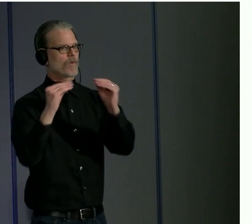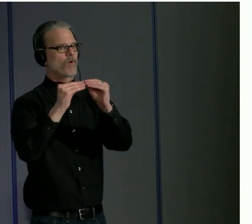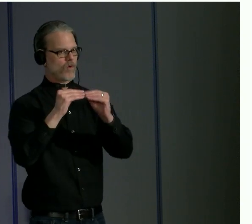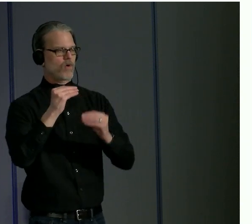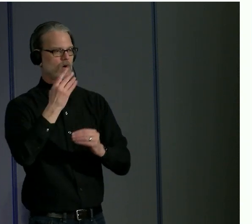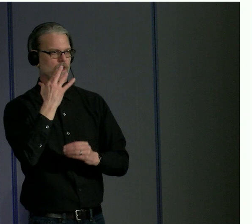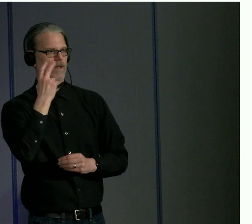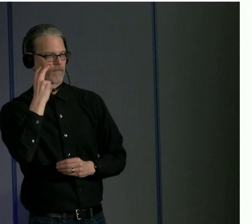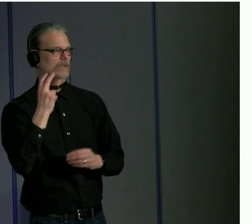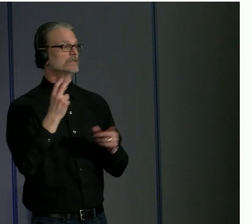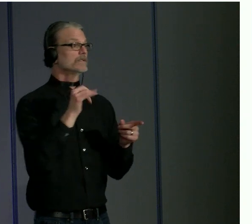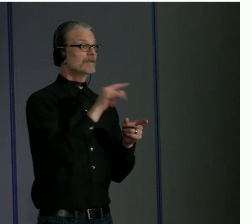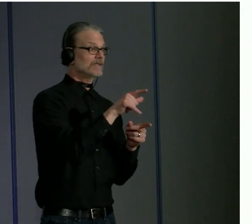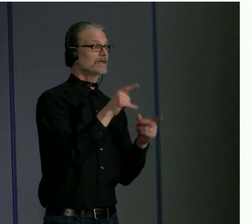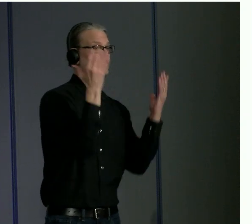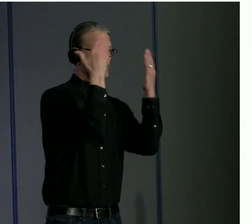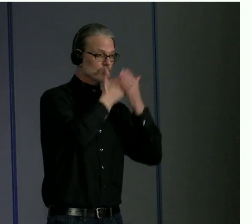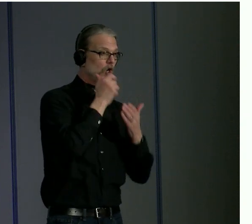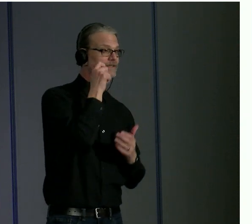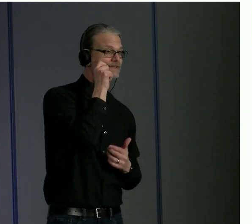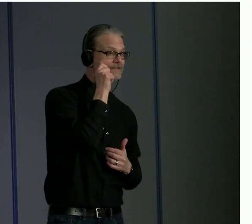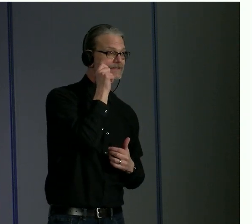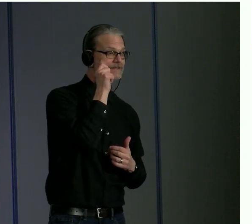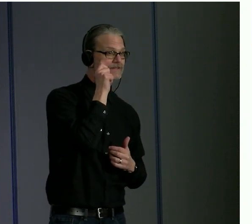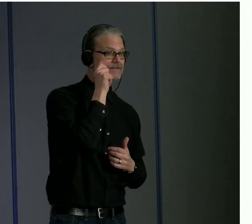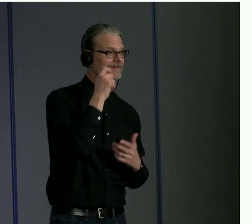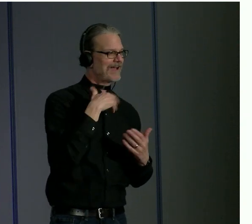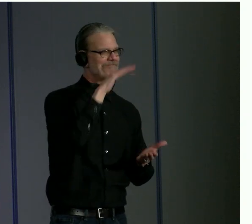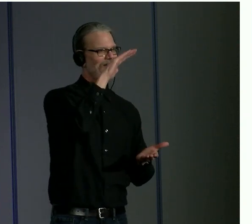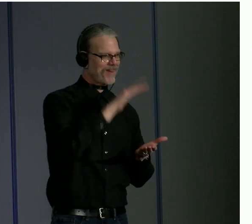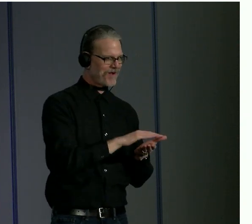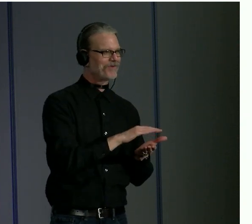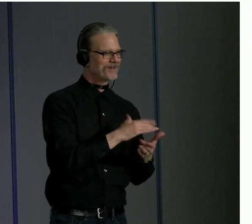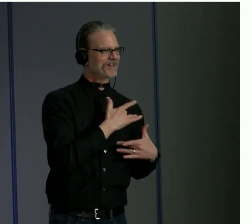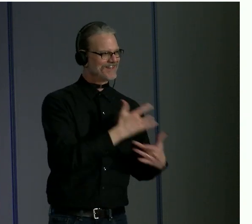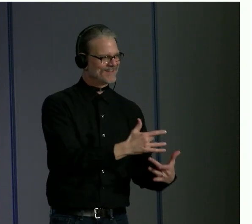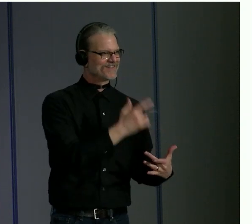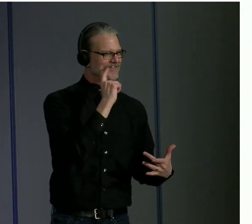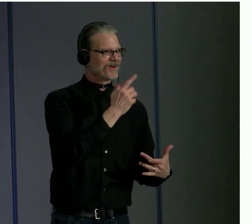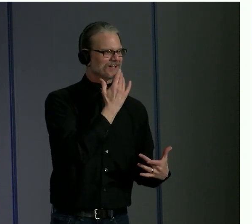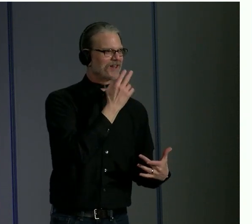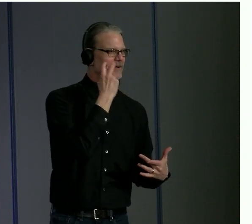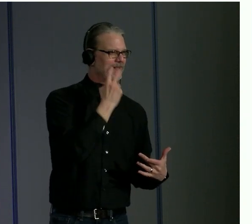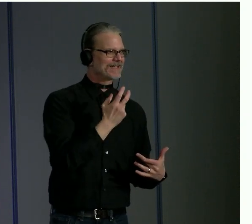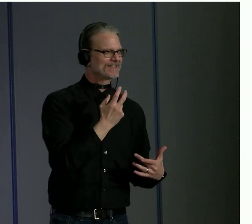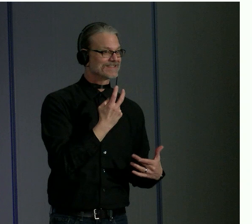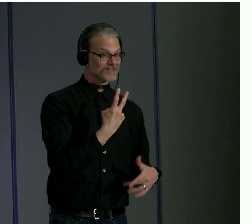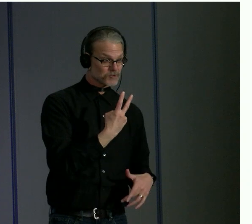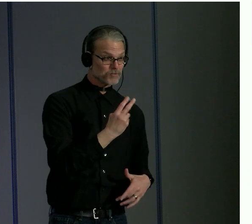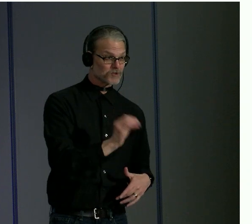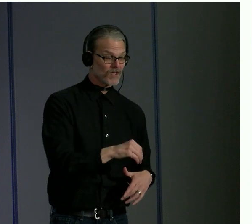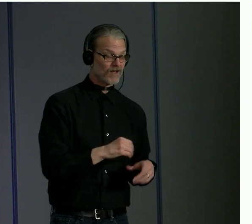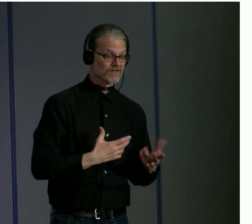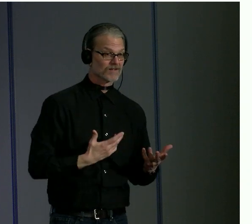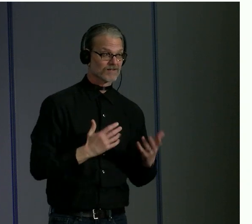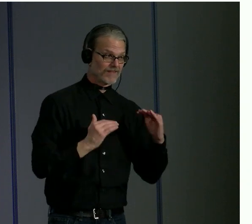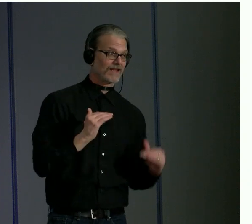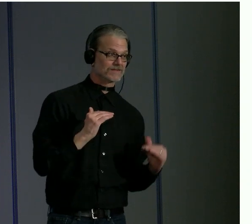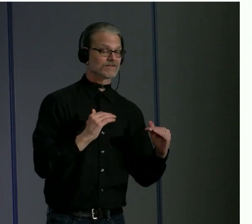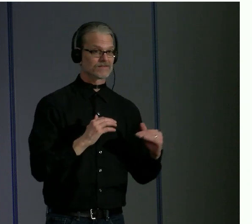you're in a darker complex then you have lower propensity, almost 2%. But don't think those